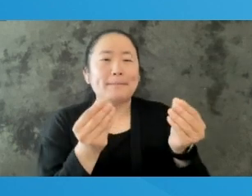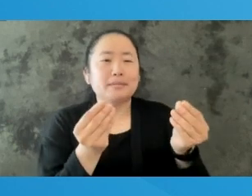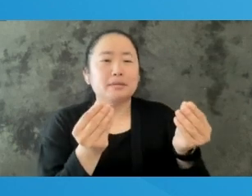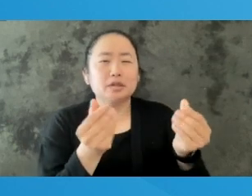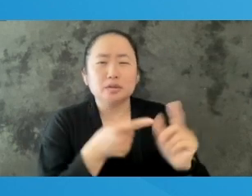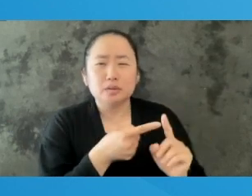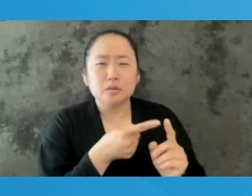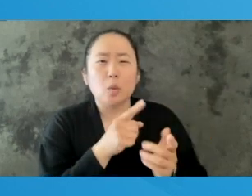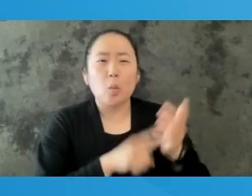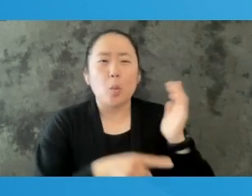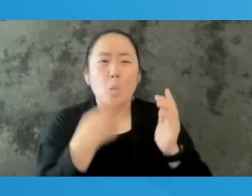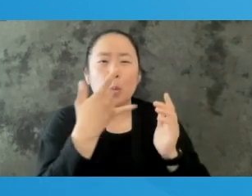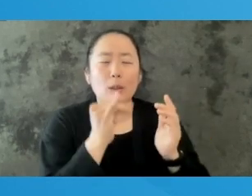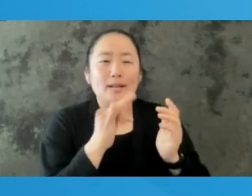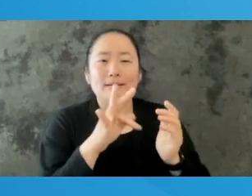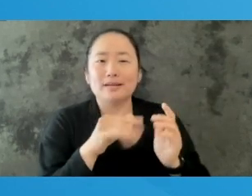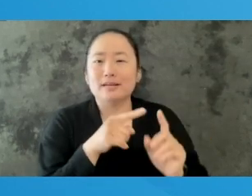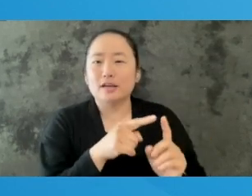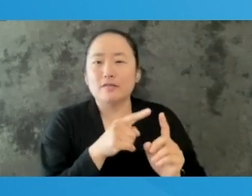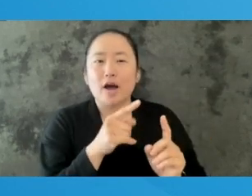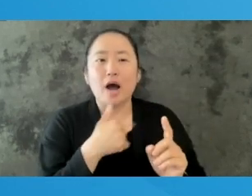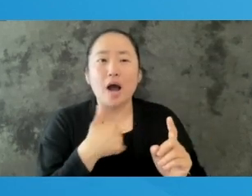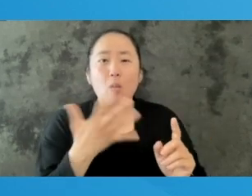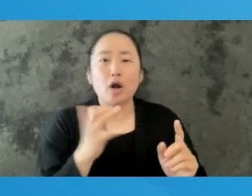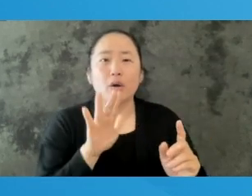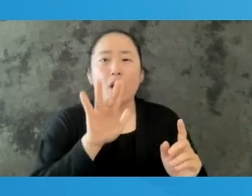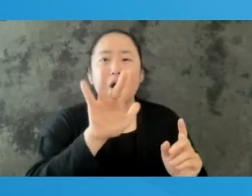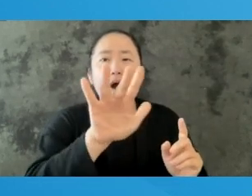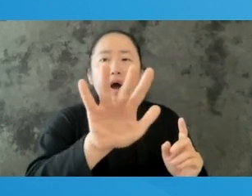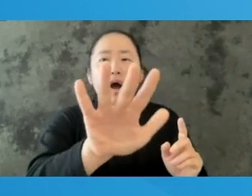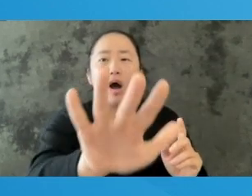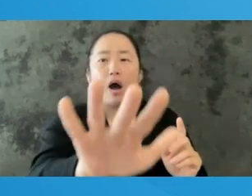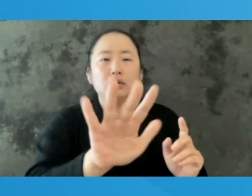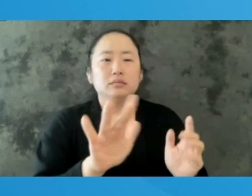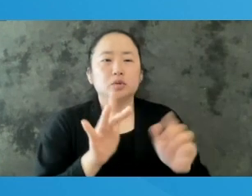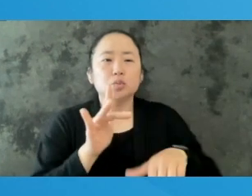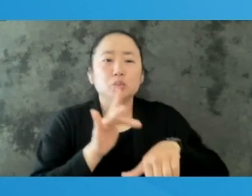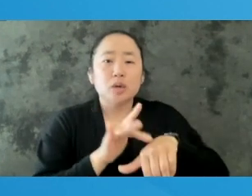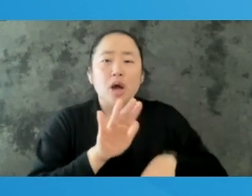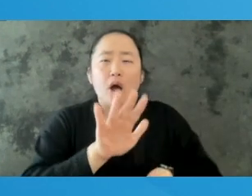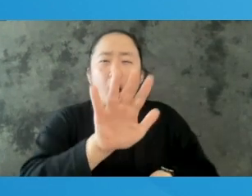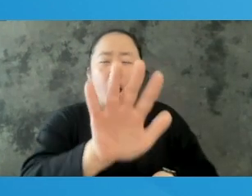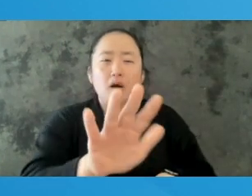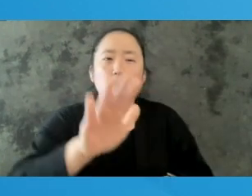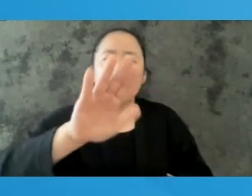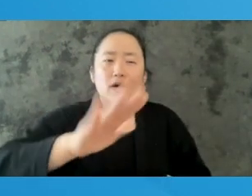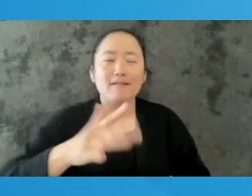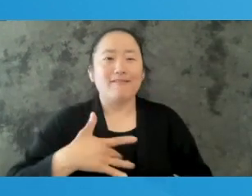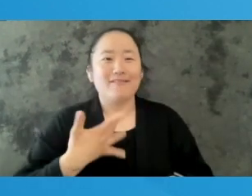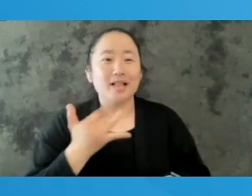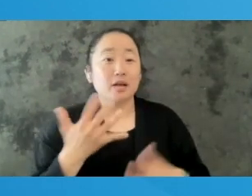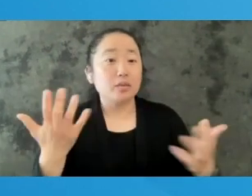if you were to kind of reach out and touch this artwork that it might feel like rope.